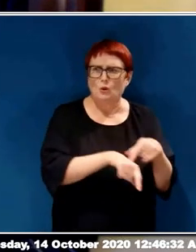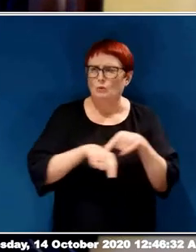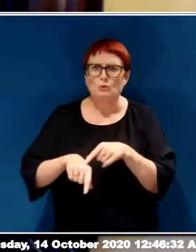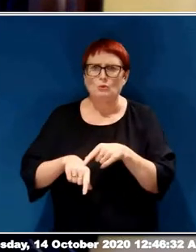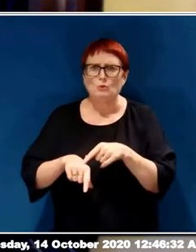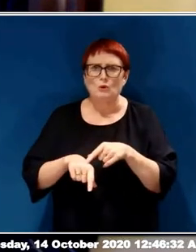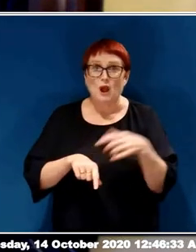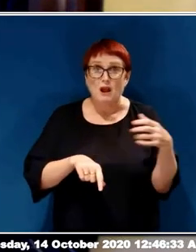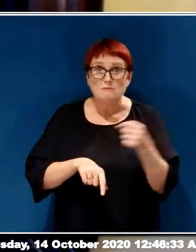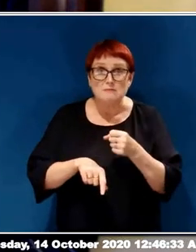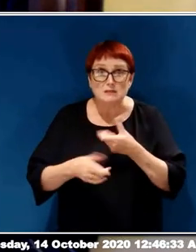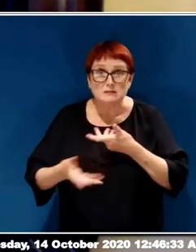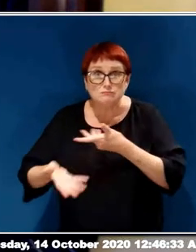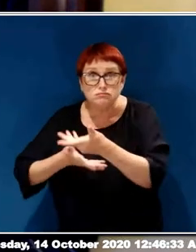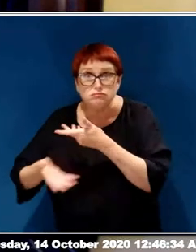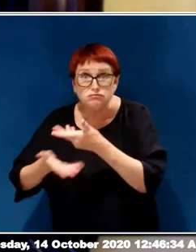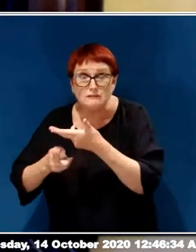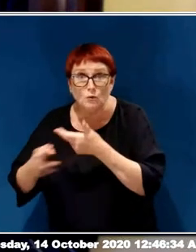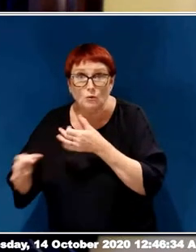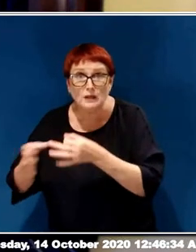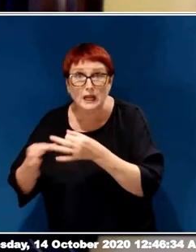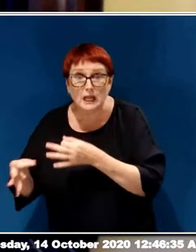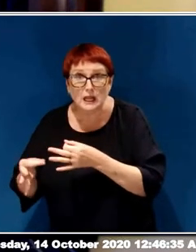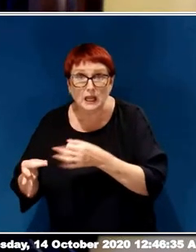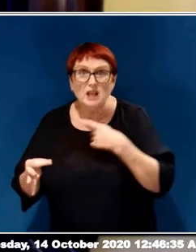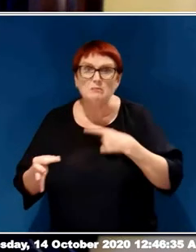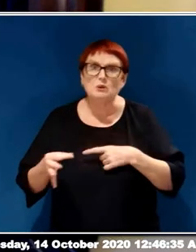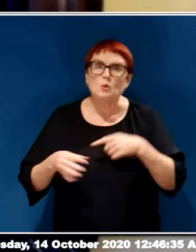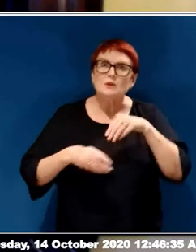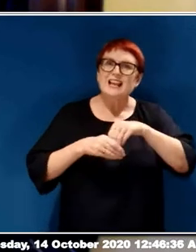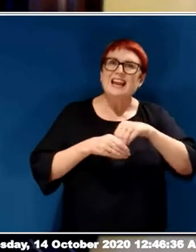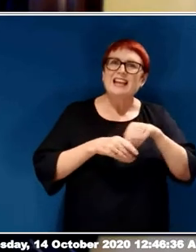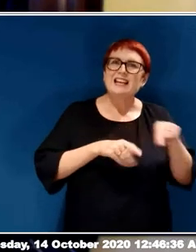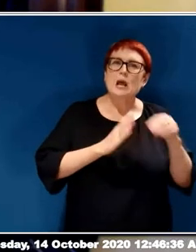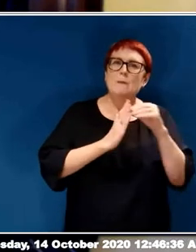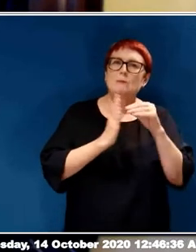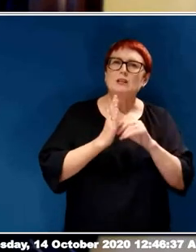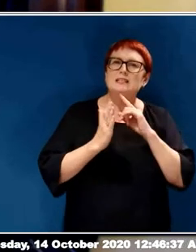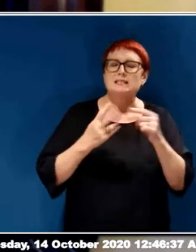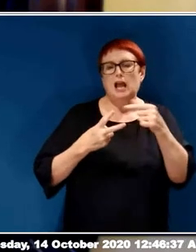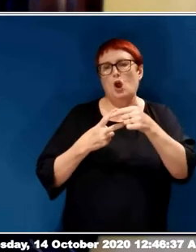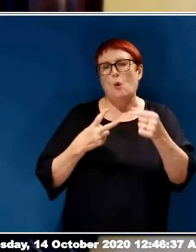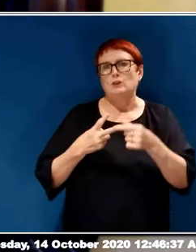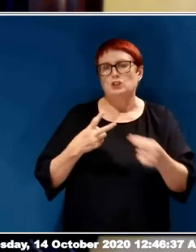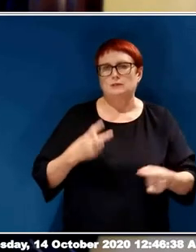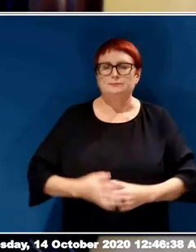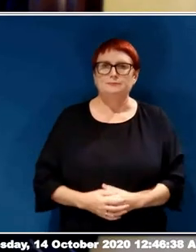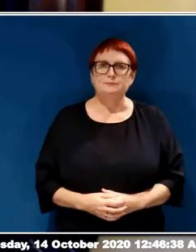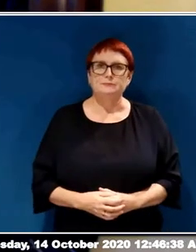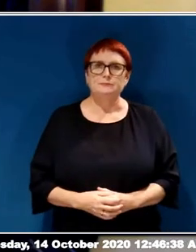Okay. So the enforcement of the disability standards would require us to dispel that confusion. I follow that.